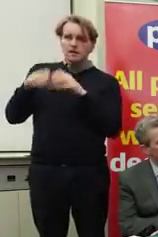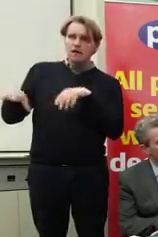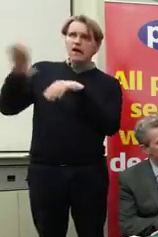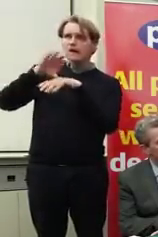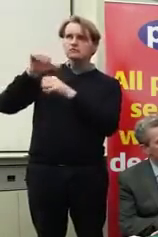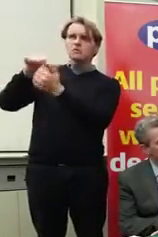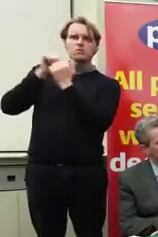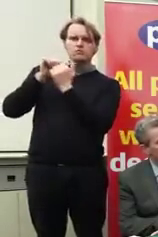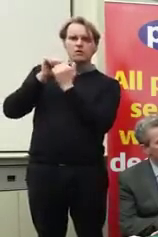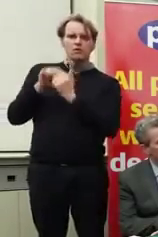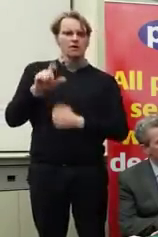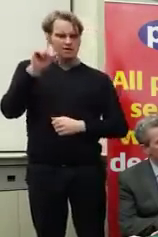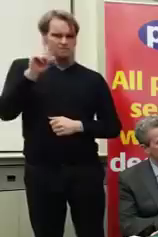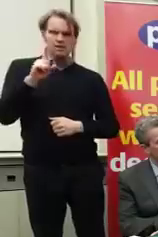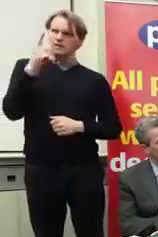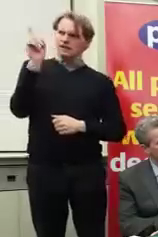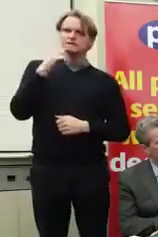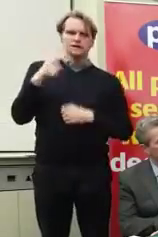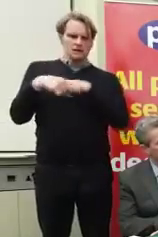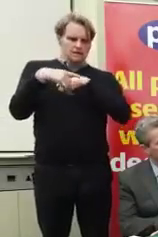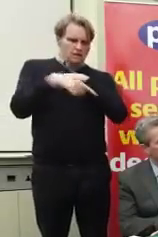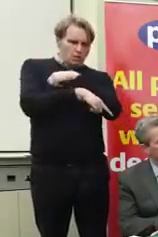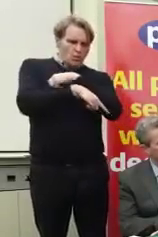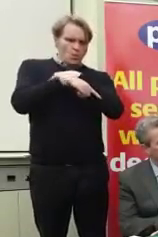they were going to wipe the deficit out completely by 2015, so three years later